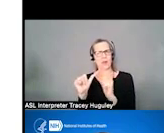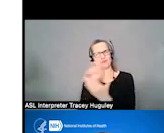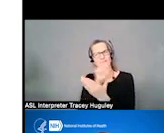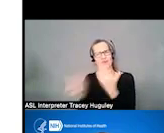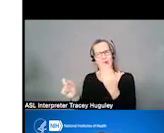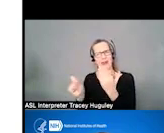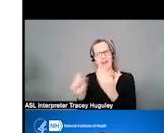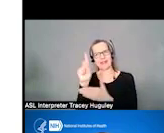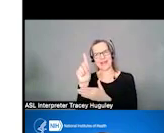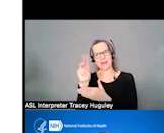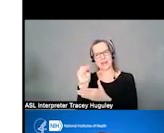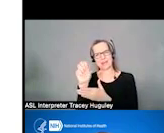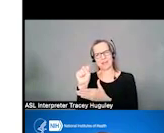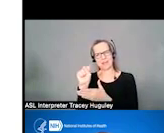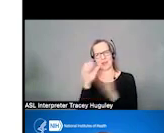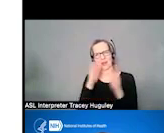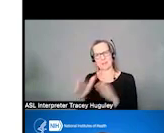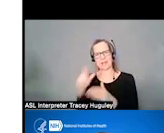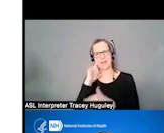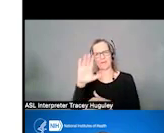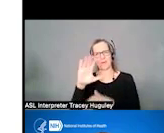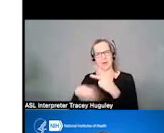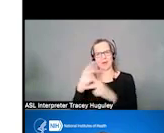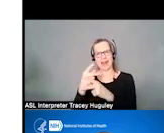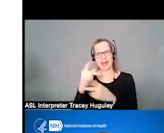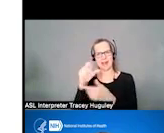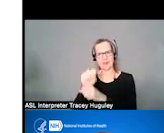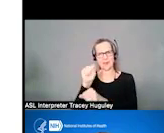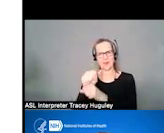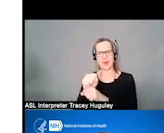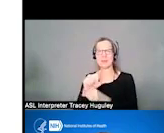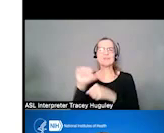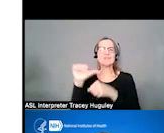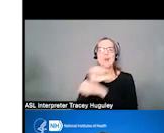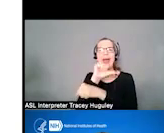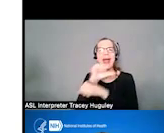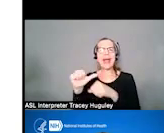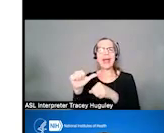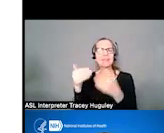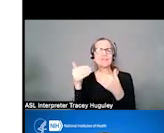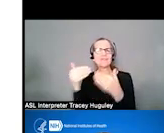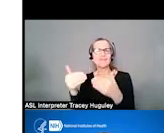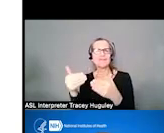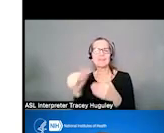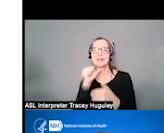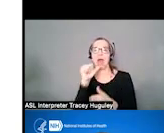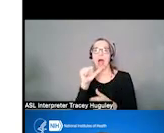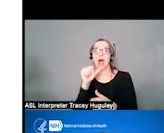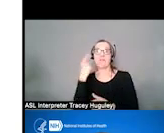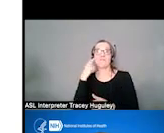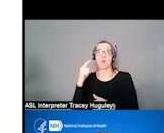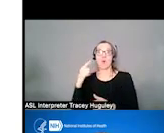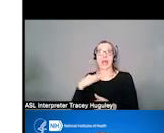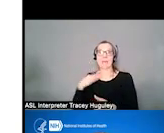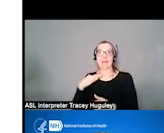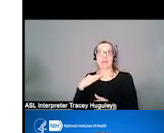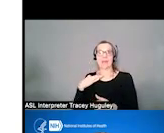and Sharing Plan for your work, even just as a practice exercise if it's not for an application that's coming up anytime soon.